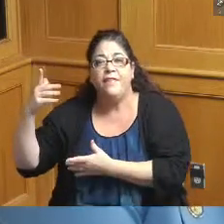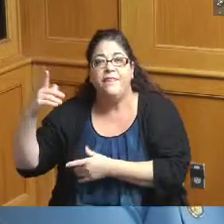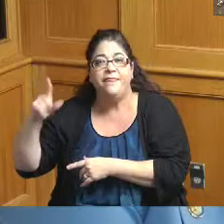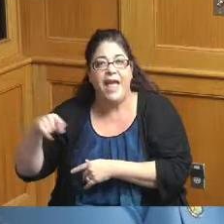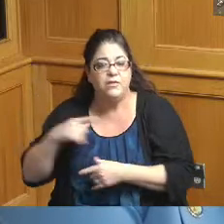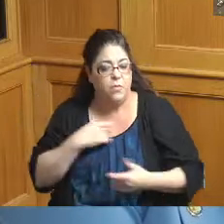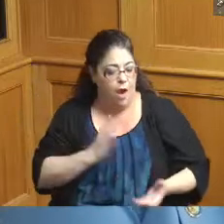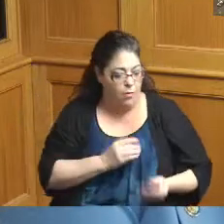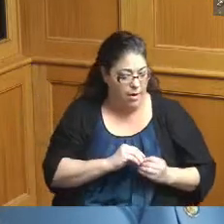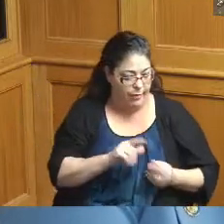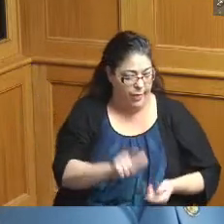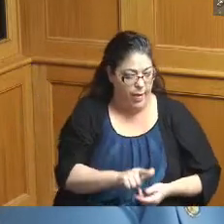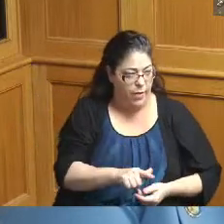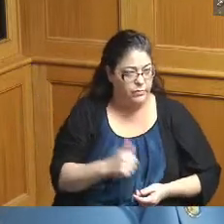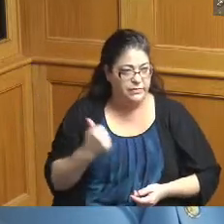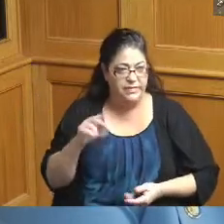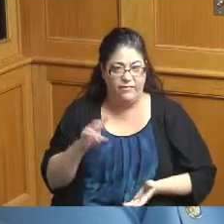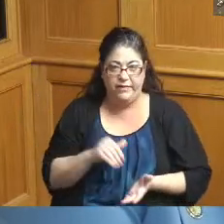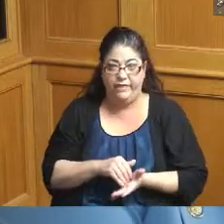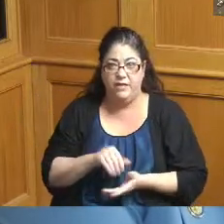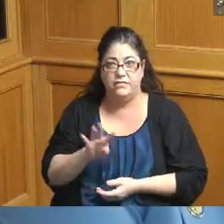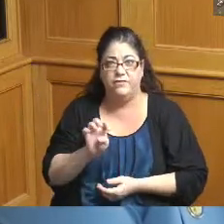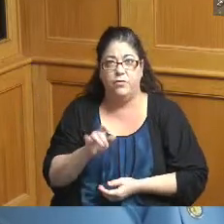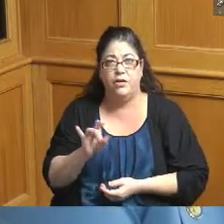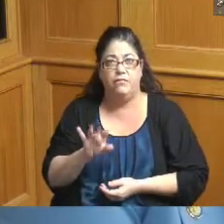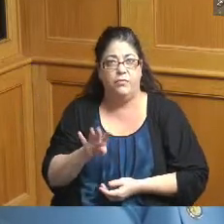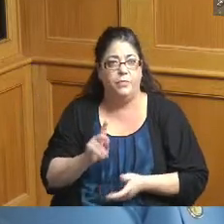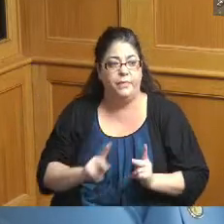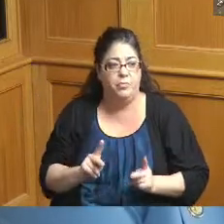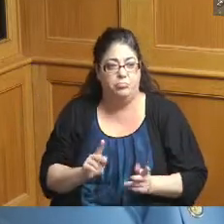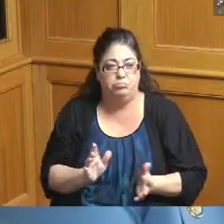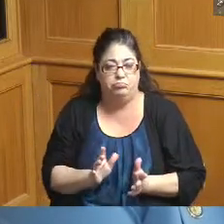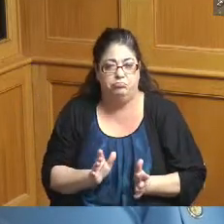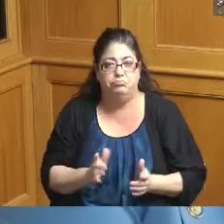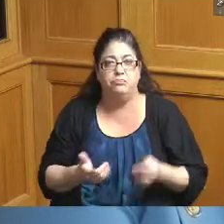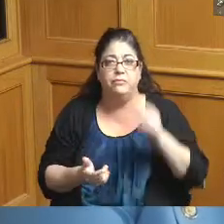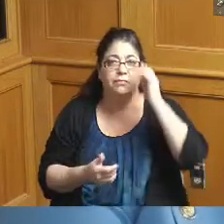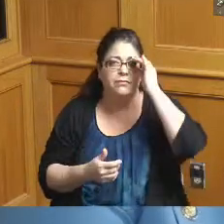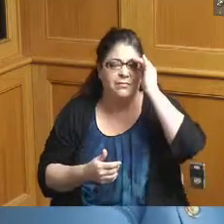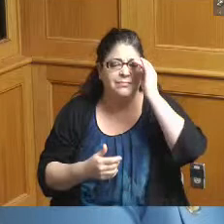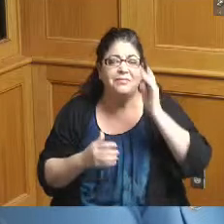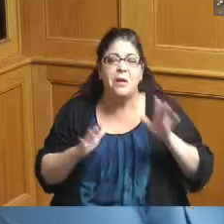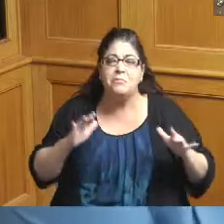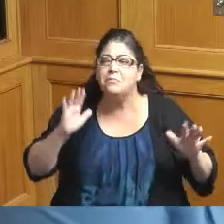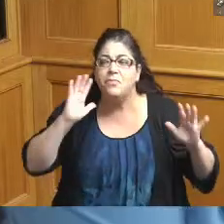kind of low we've only serviced 17 484 people we know there's more that's out there so I'd like to